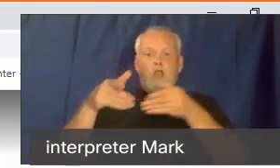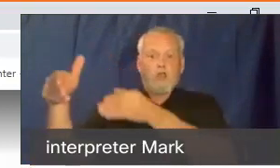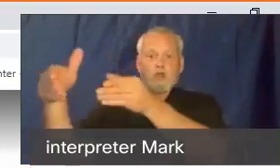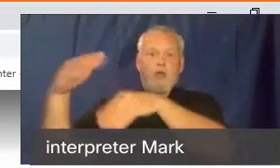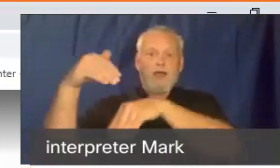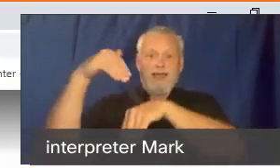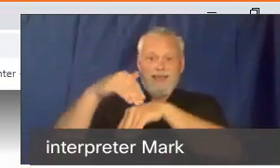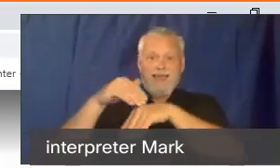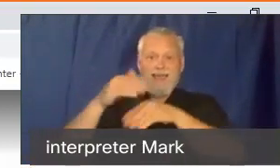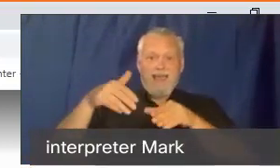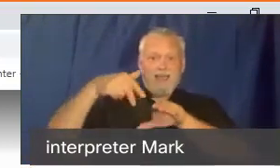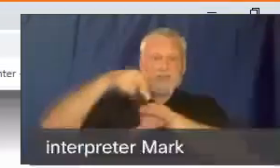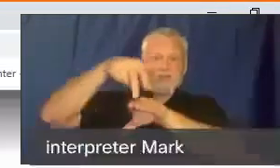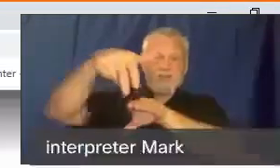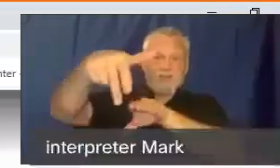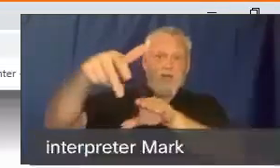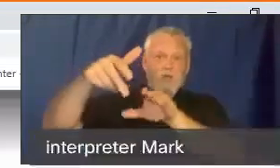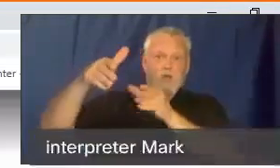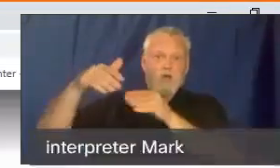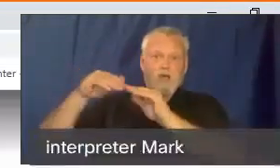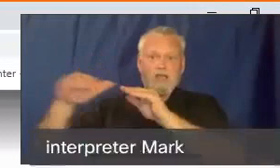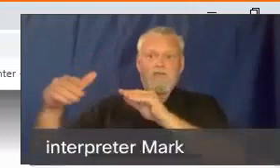And then this kind of dirt space is.